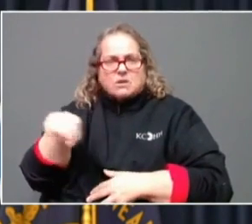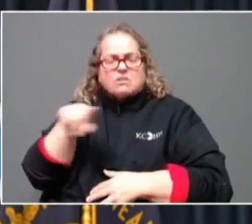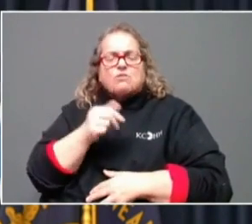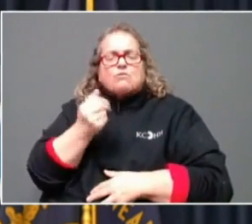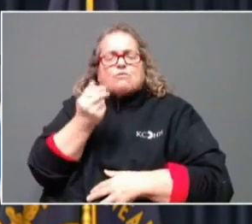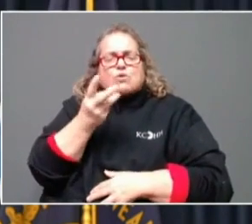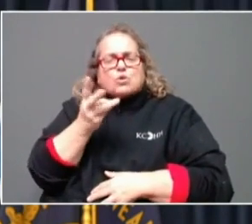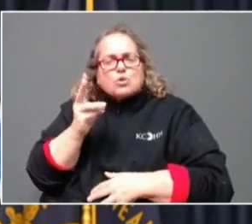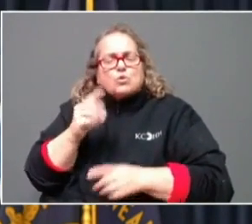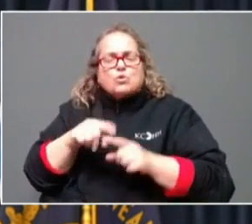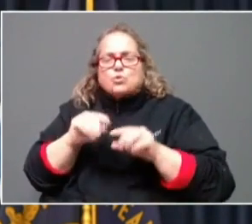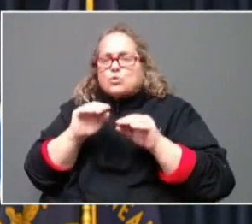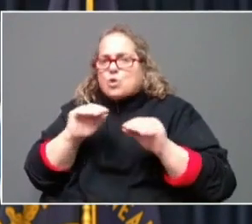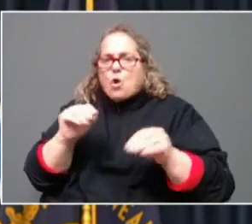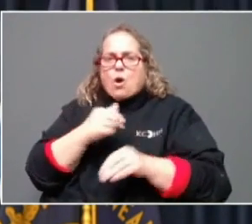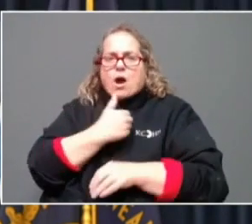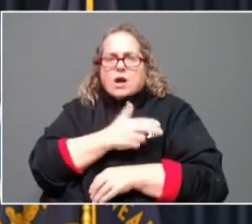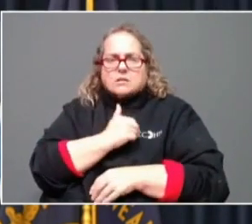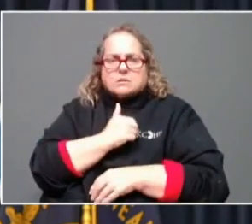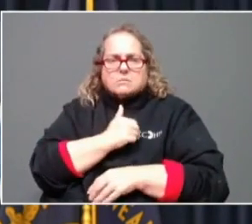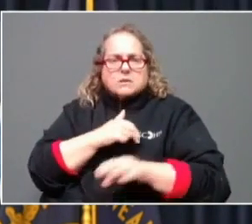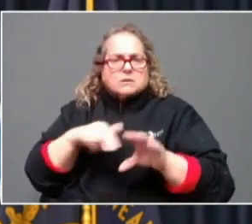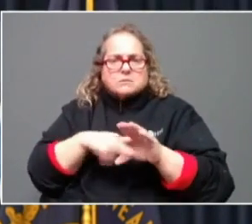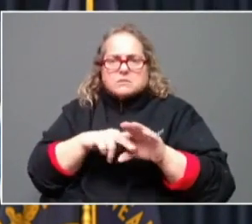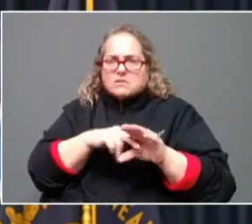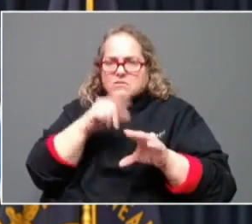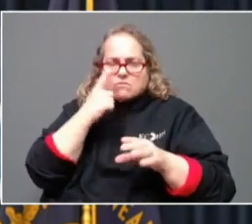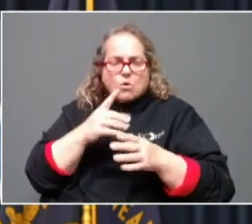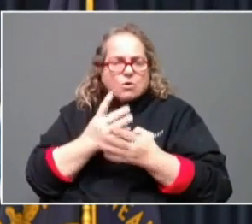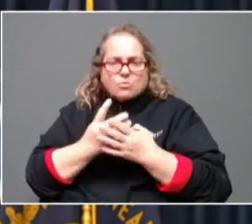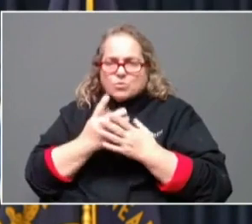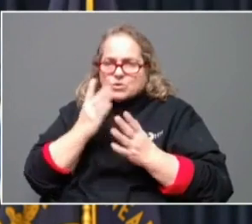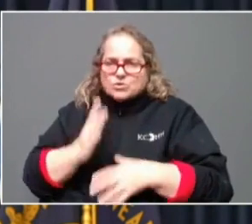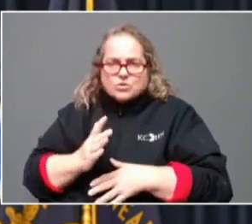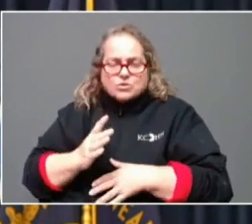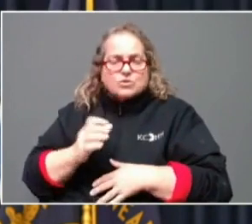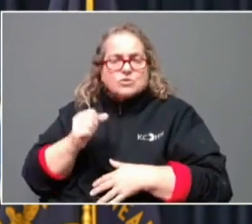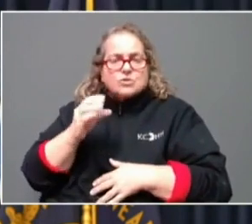runs for these inmates. So the inmates um thank you very much for stepping up